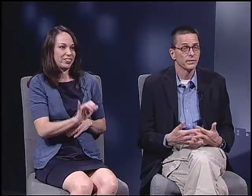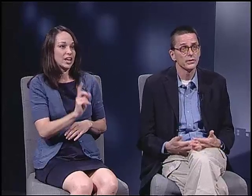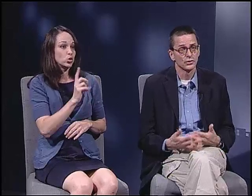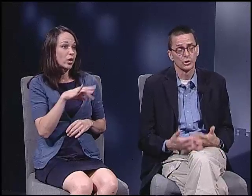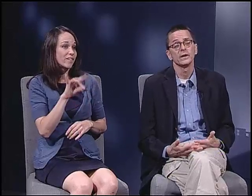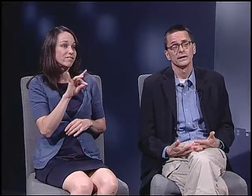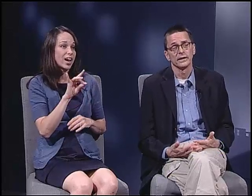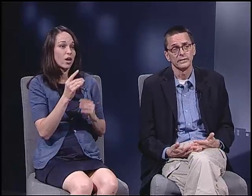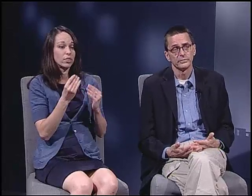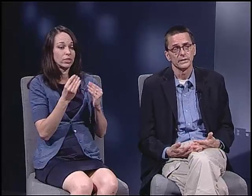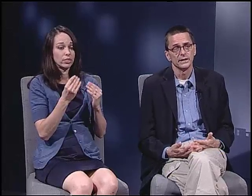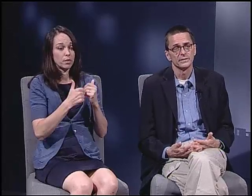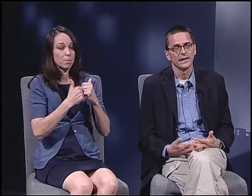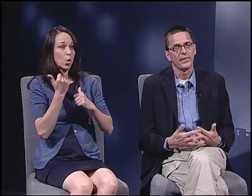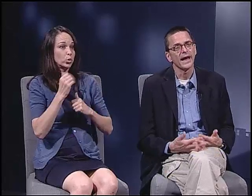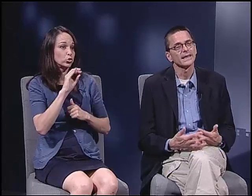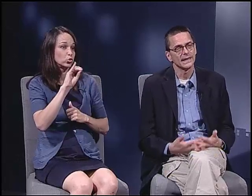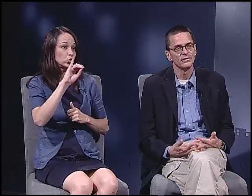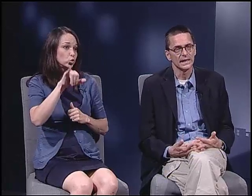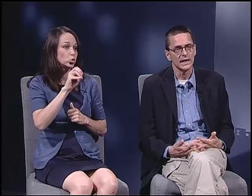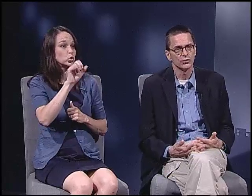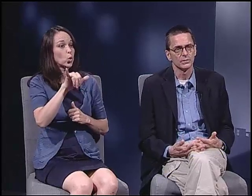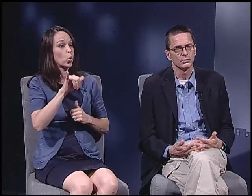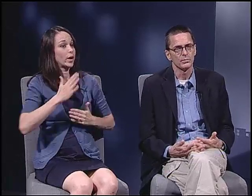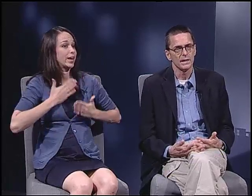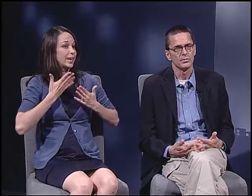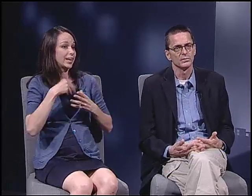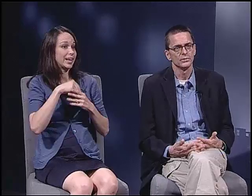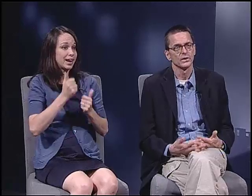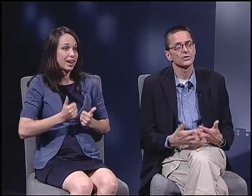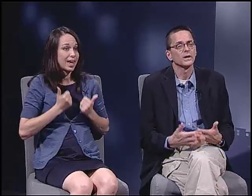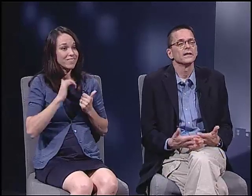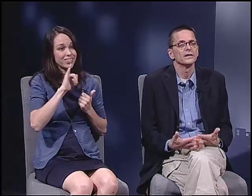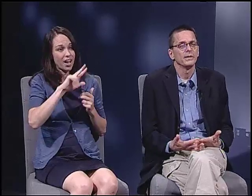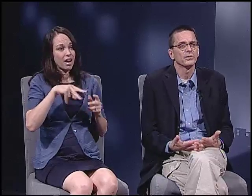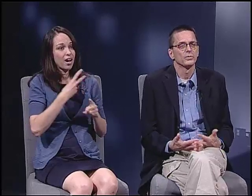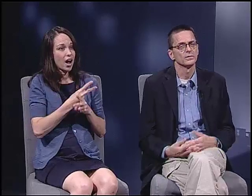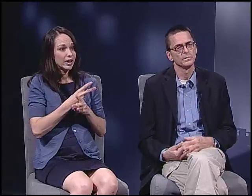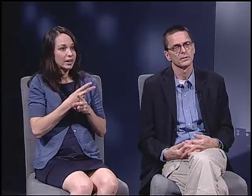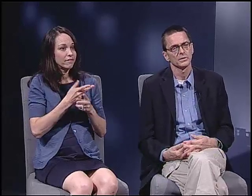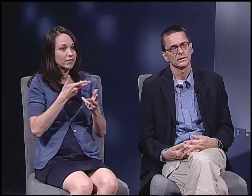the most joy in life is in that kind of engagement with people who are struggling to make the world a better place.